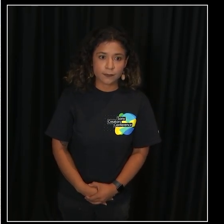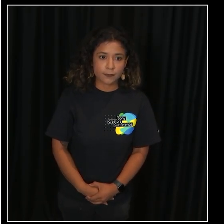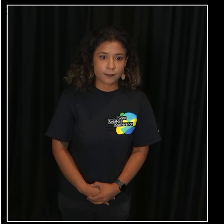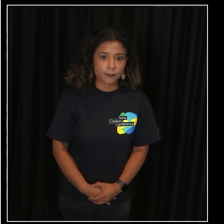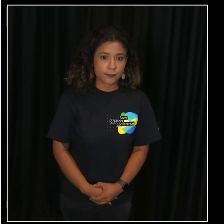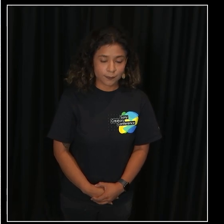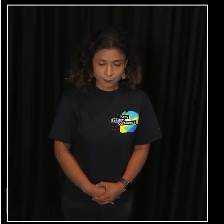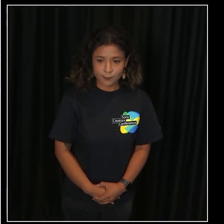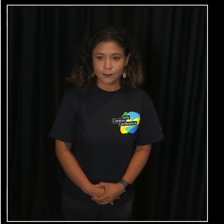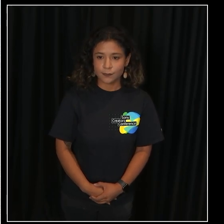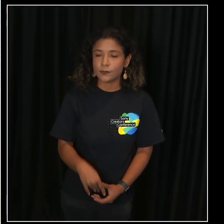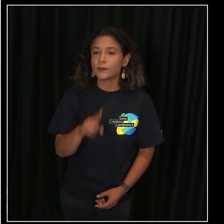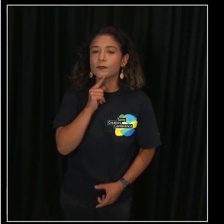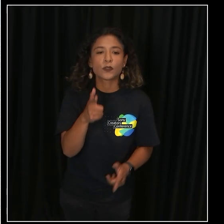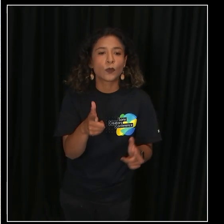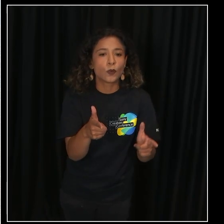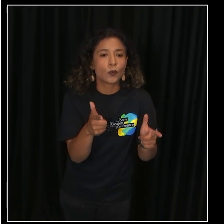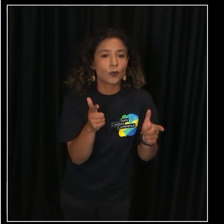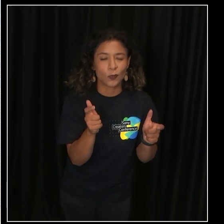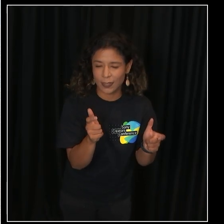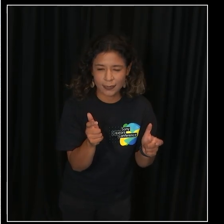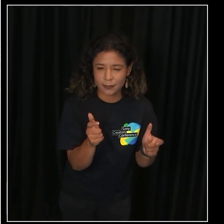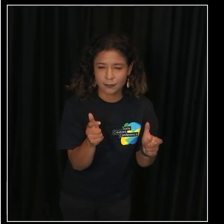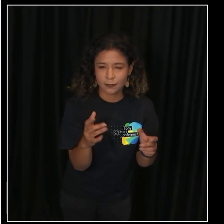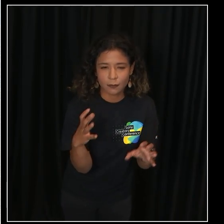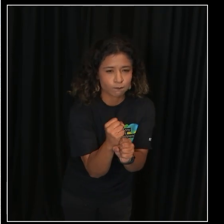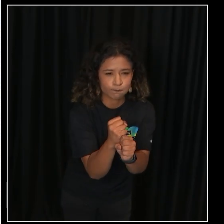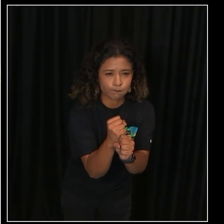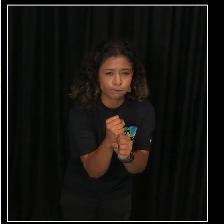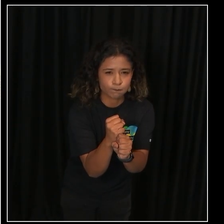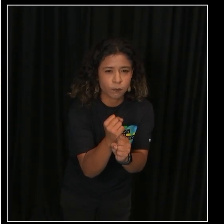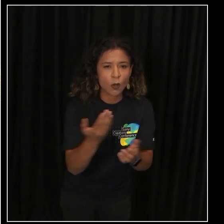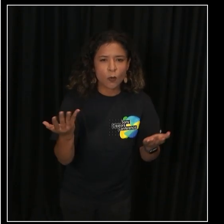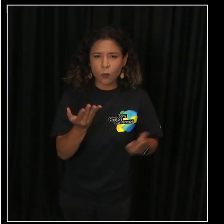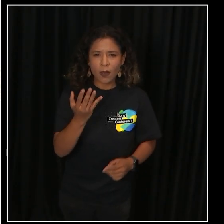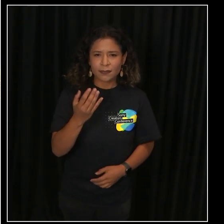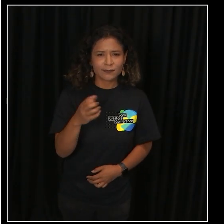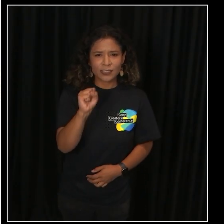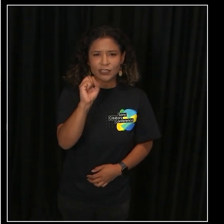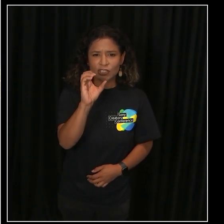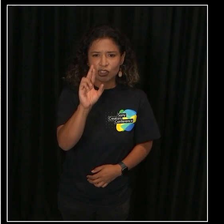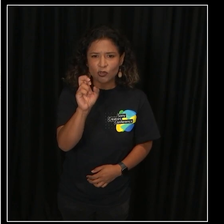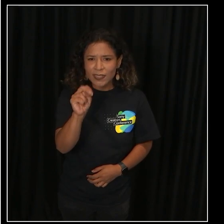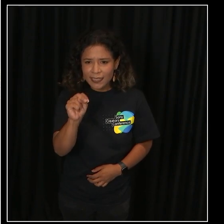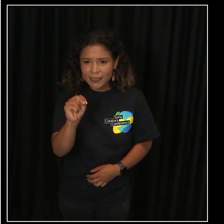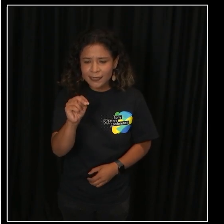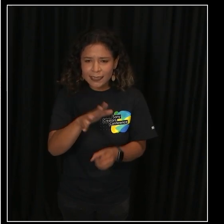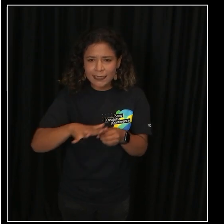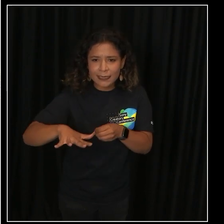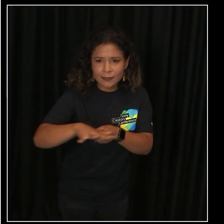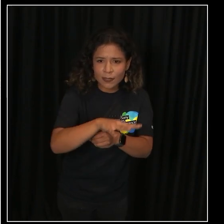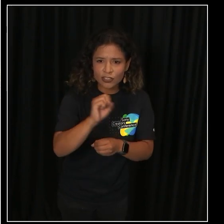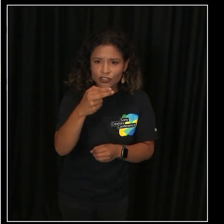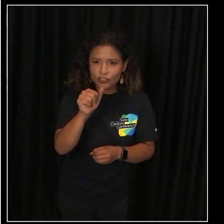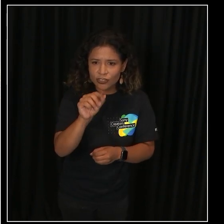So super quick. This is going to be very, very quick. What are they? I felt I had to go over this. So.